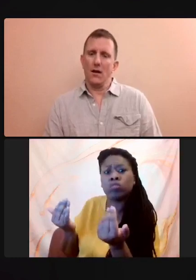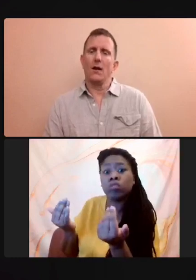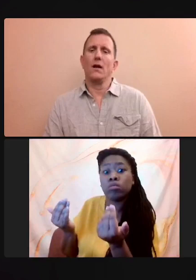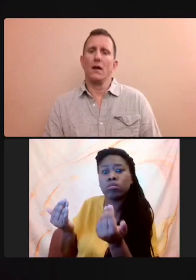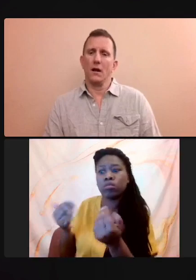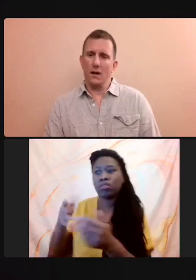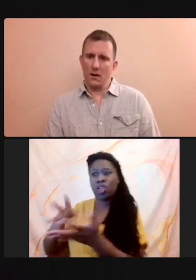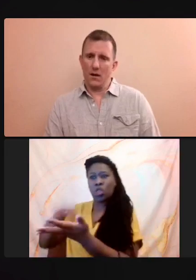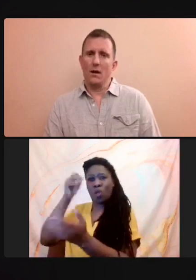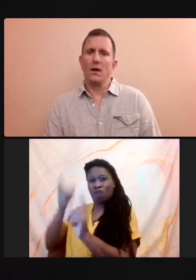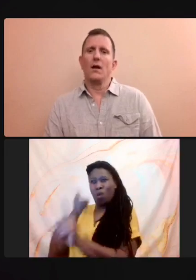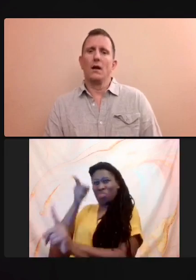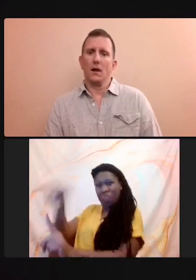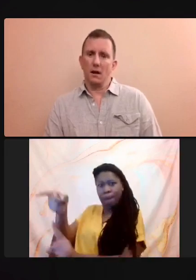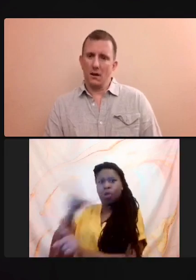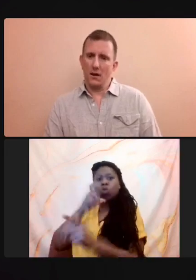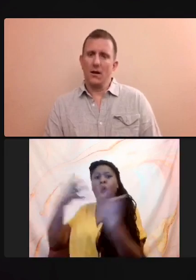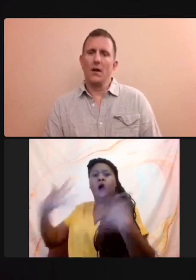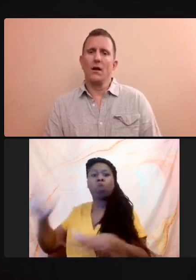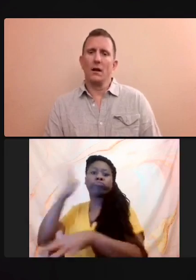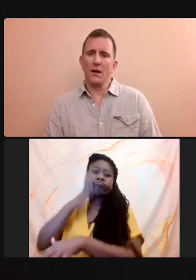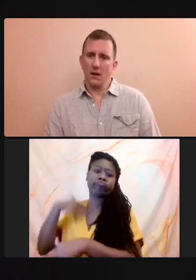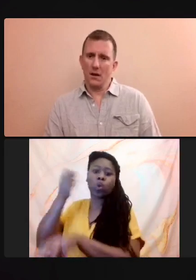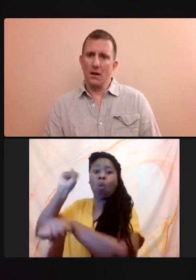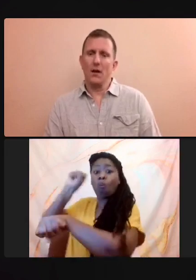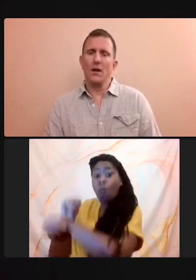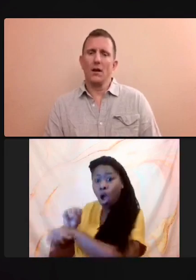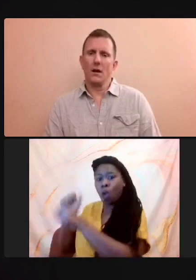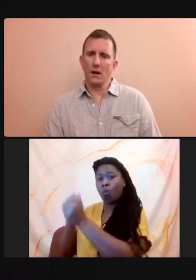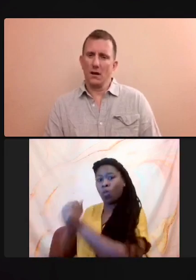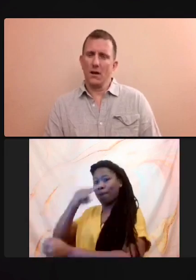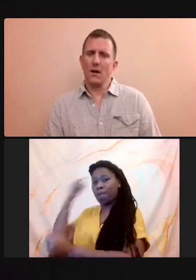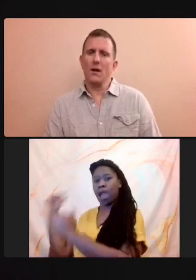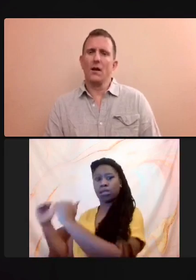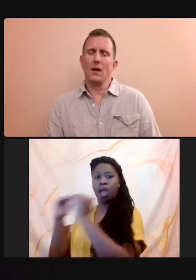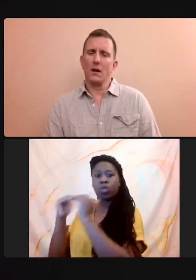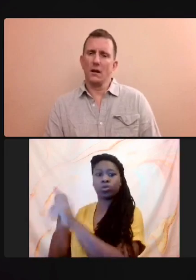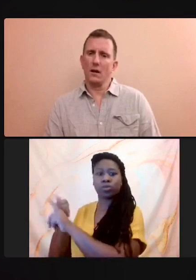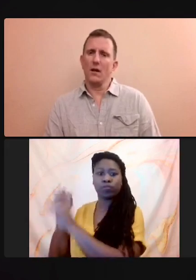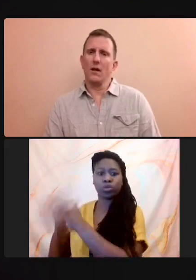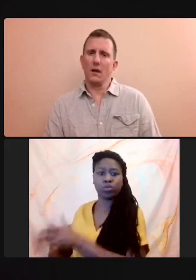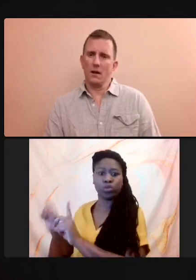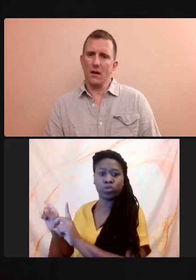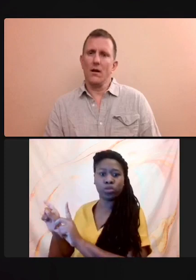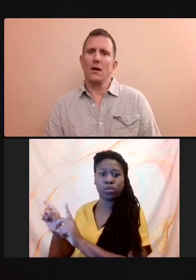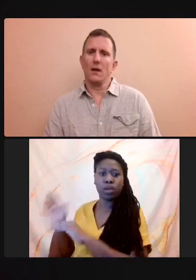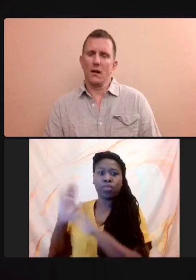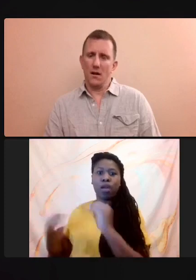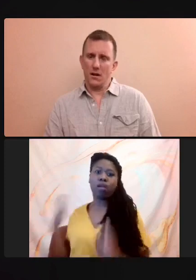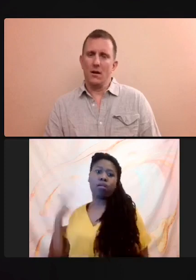And to see another white interpreter go,